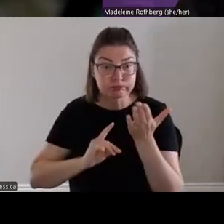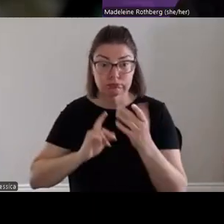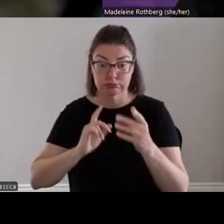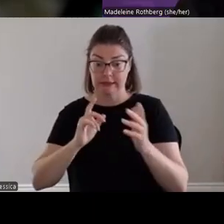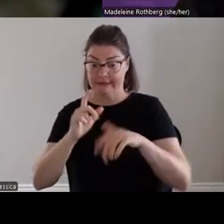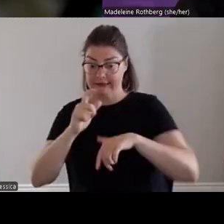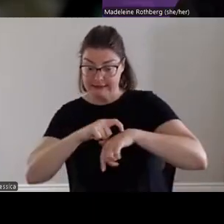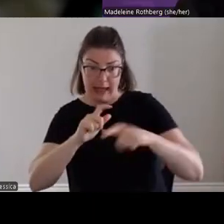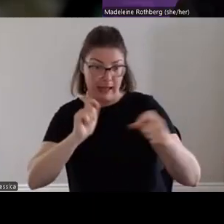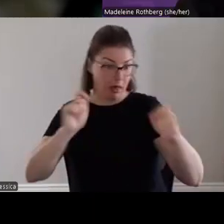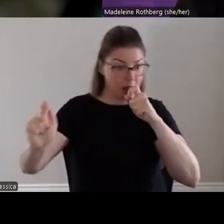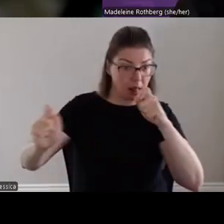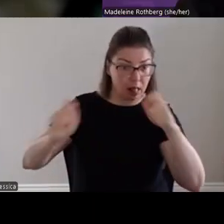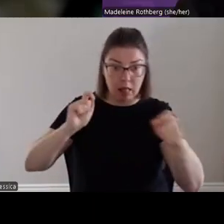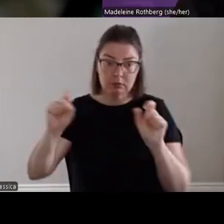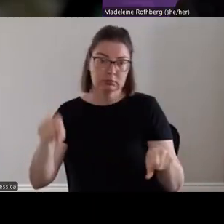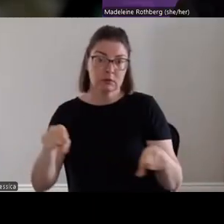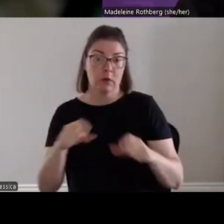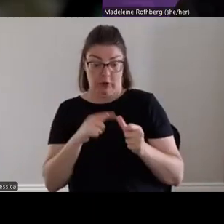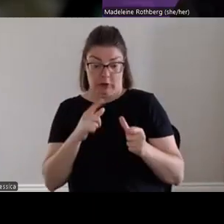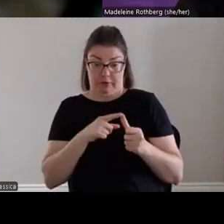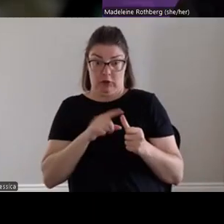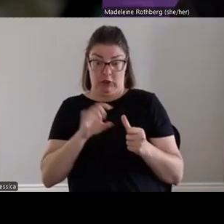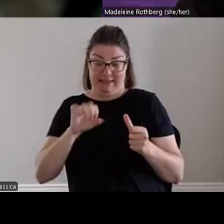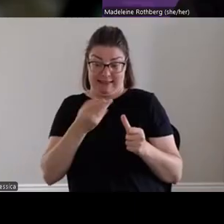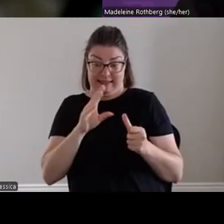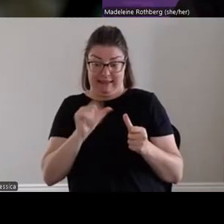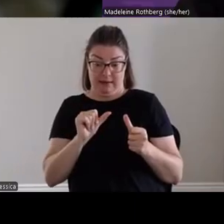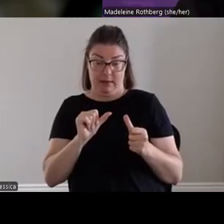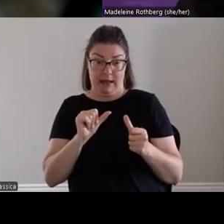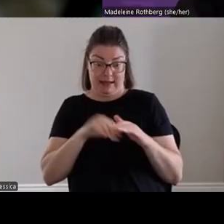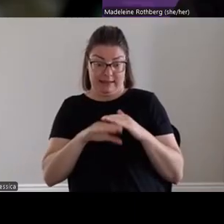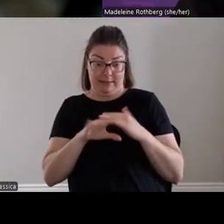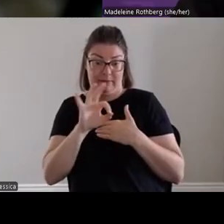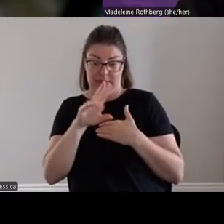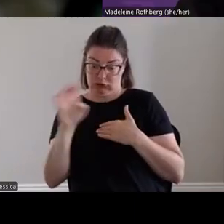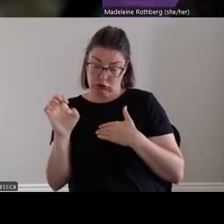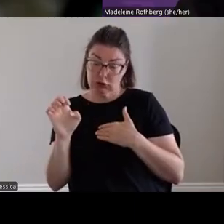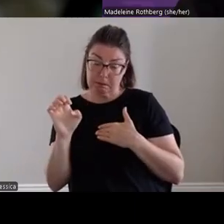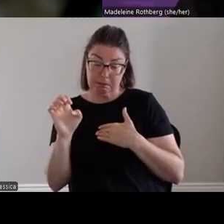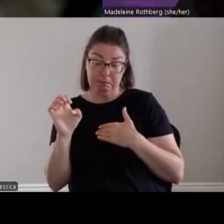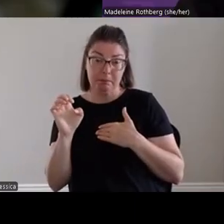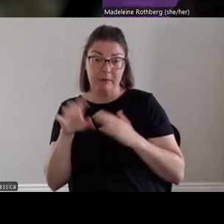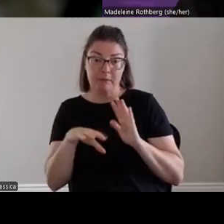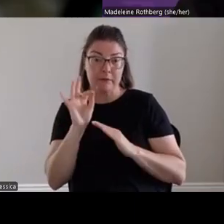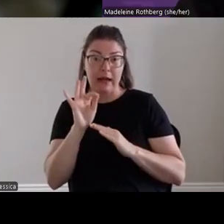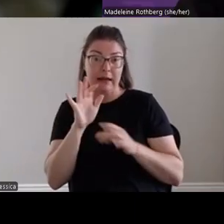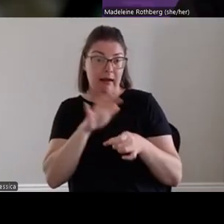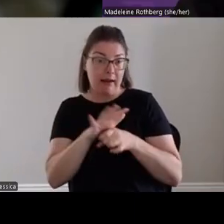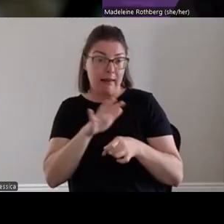And things like that. So, in the original schema.org accessibility features you may find that there's enough information to cover games.